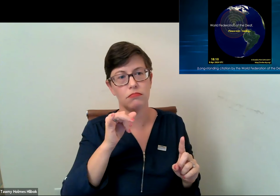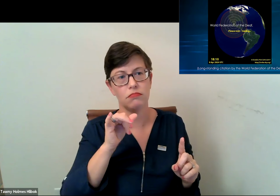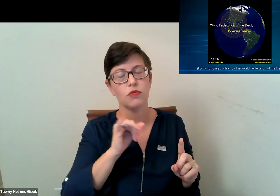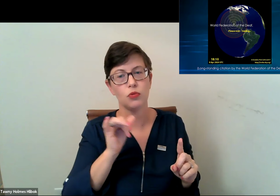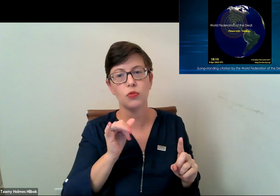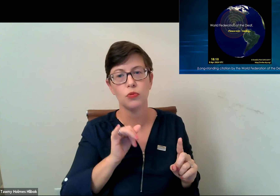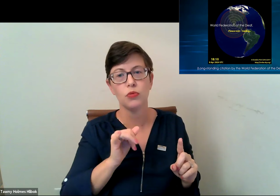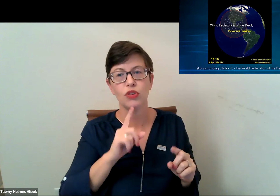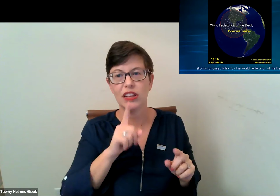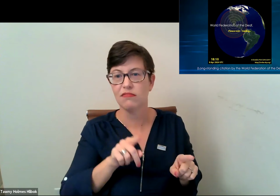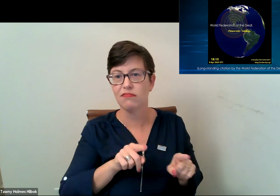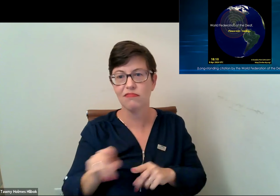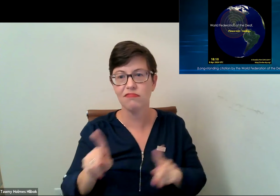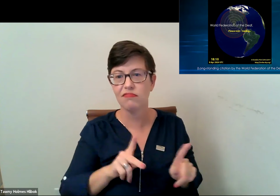This is an area where we have to give a lot more thought.